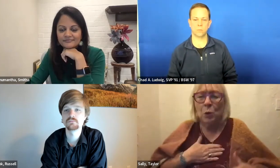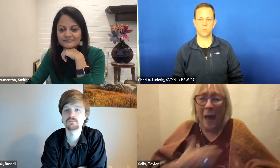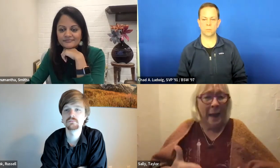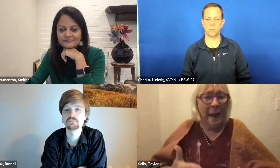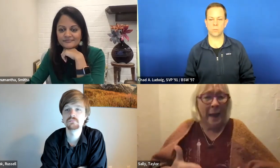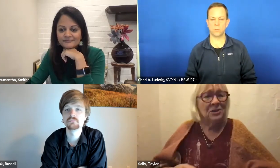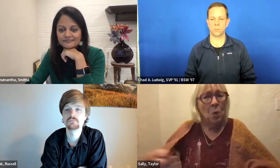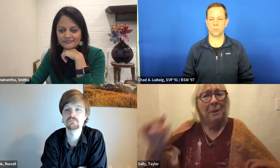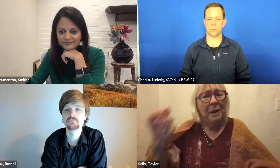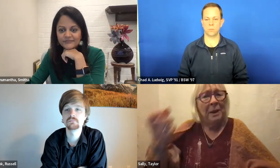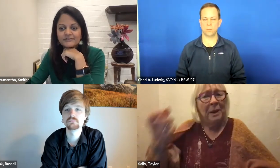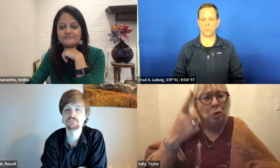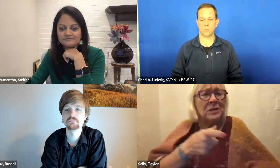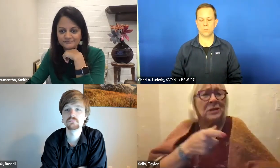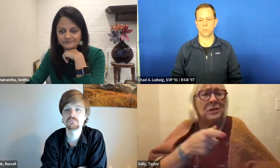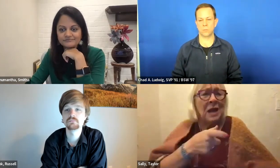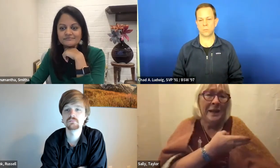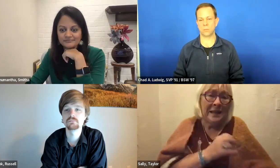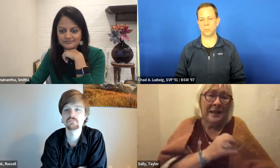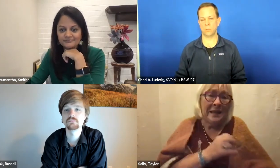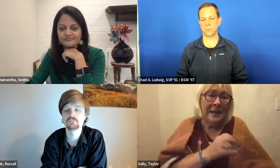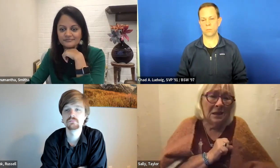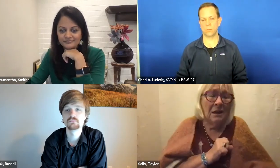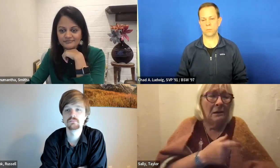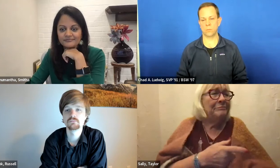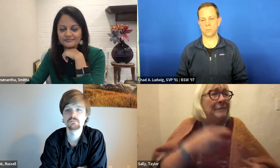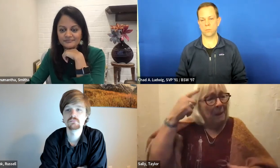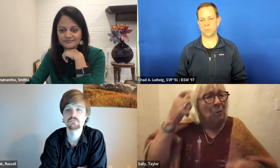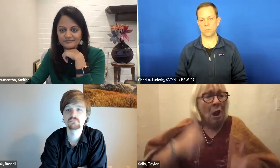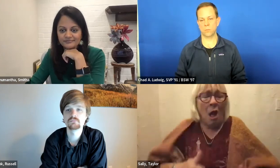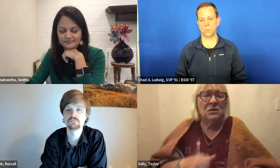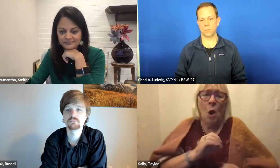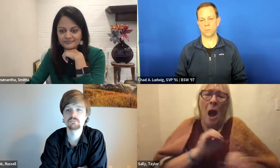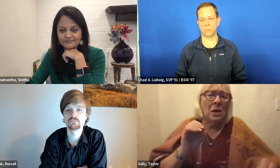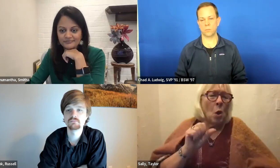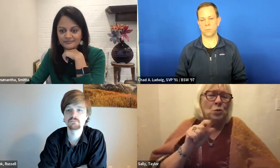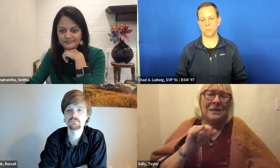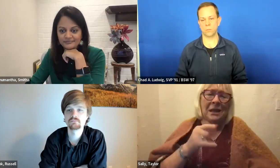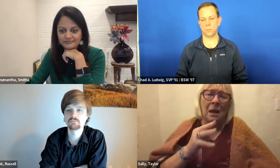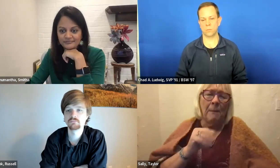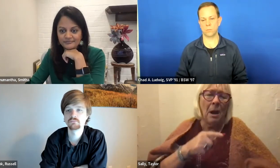Well, we started talking about memory loss and being willing to understand what was going on,